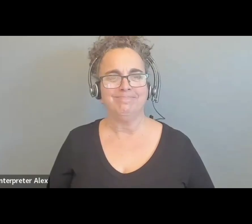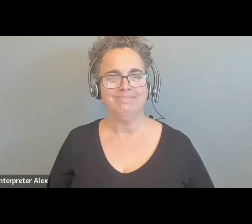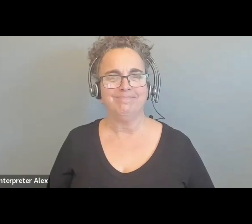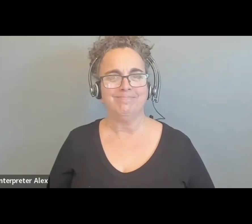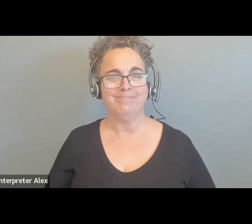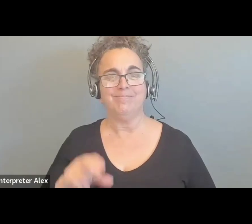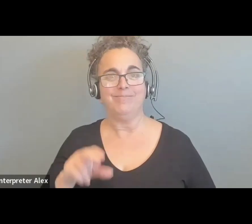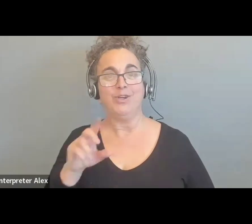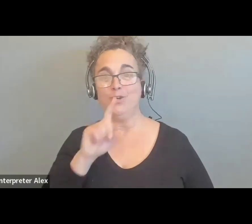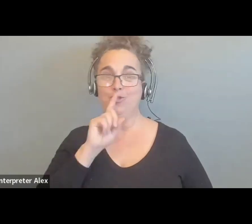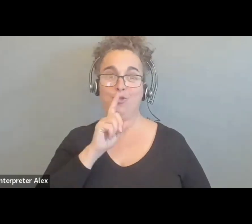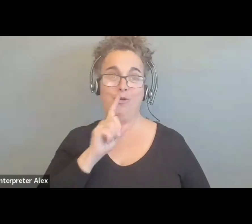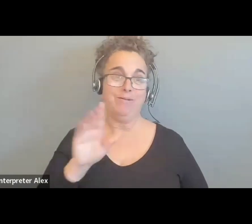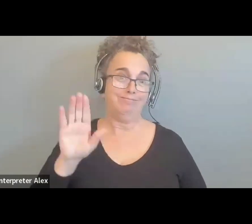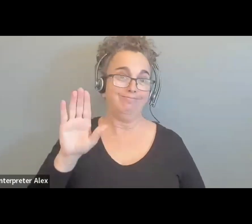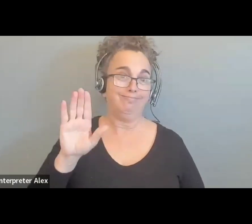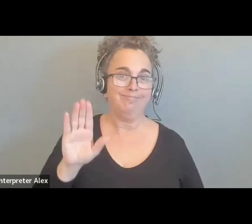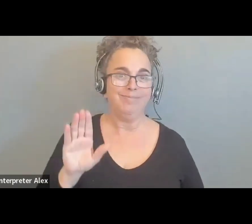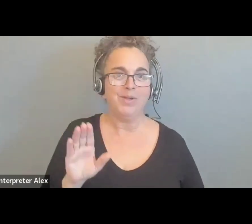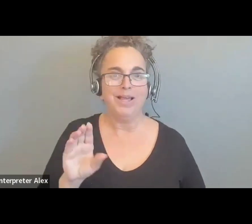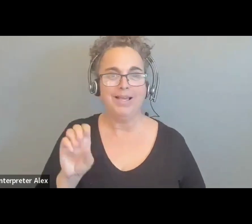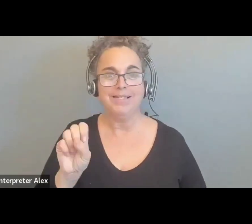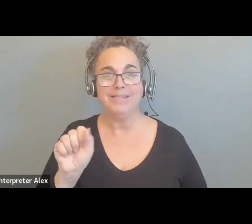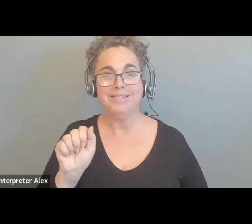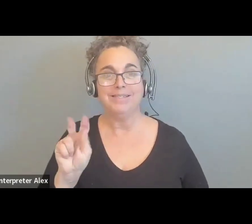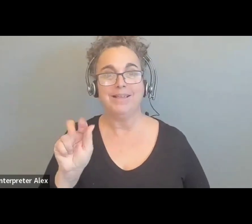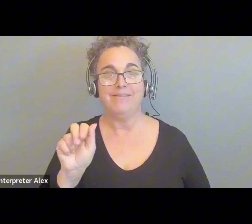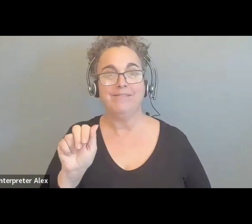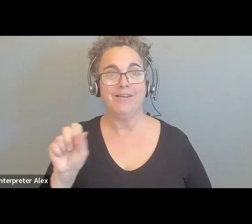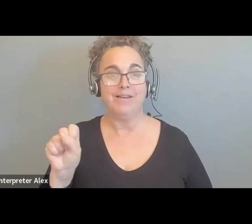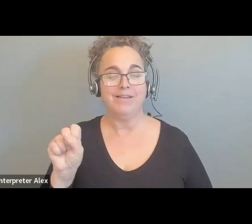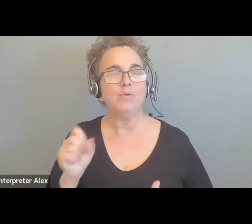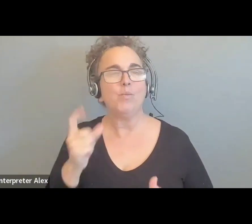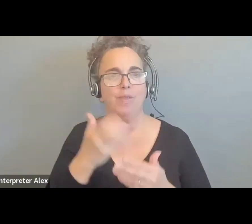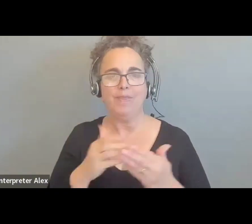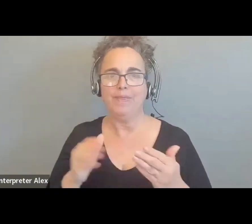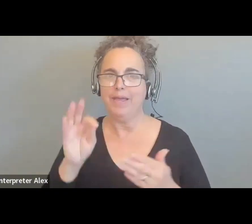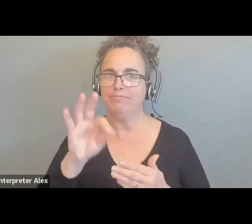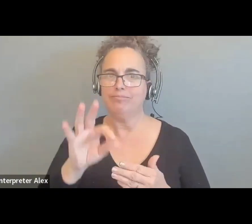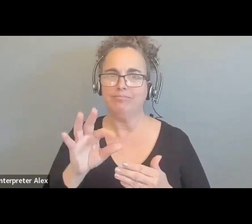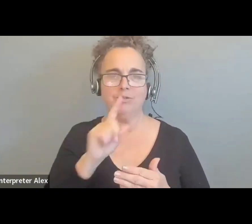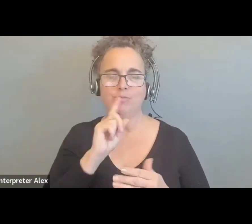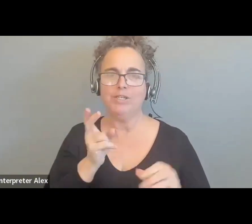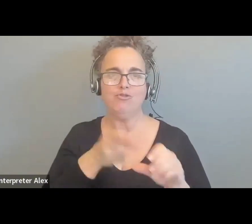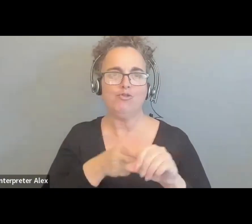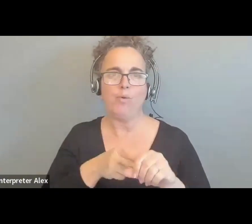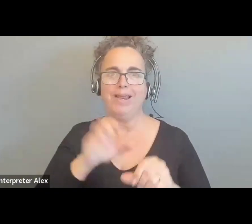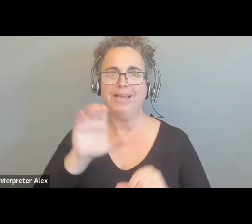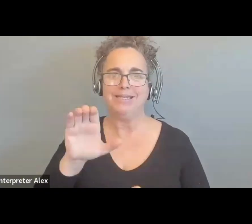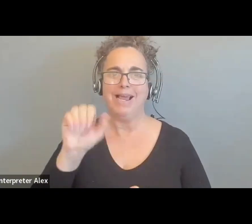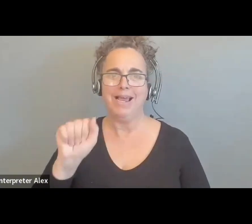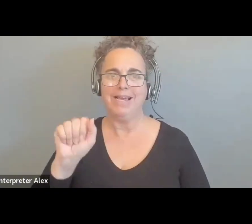Yeah, sure. I mean one thing that has been really essential is joining Cornell Assistive Technologies. We're a student team that